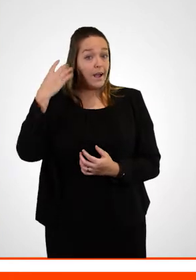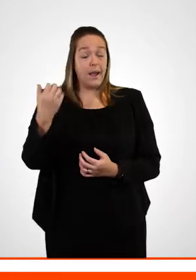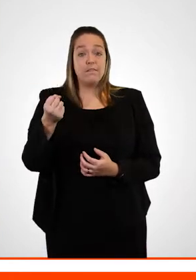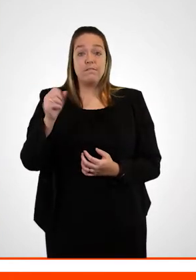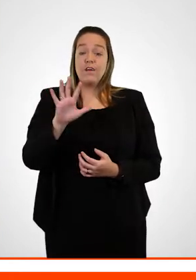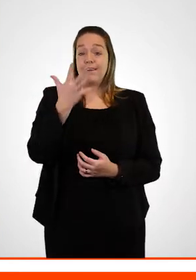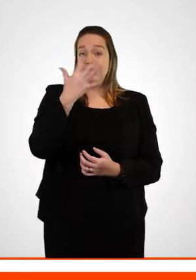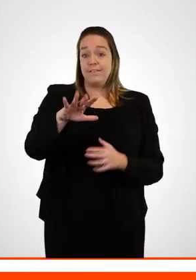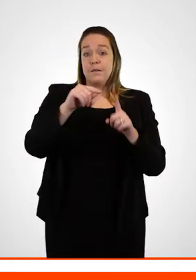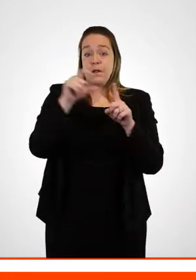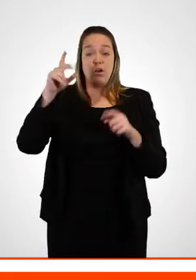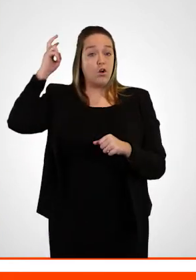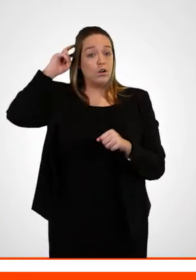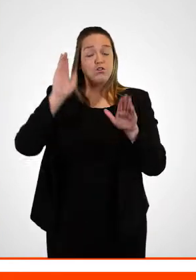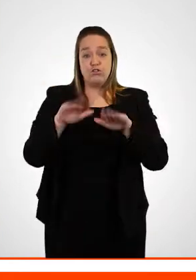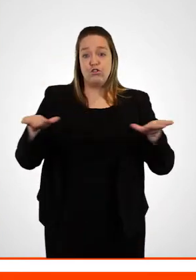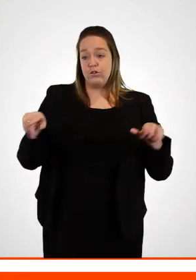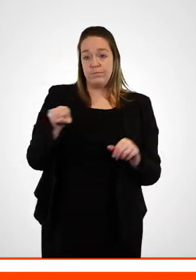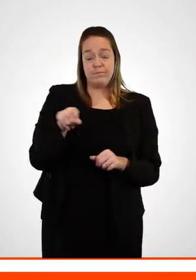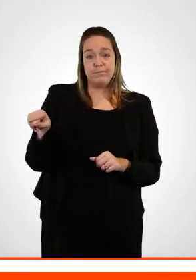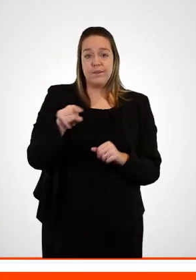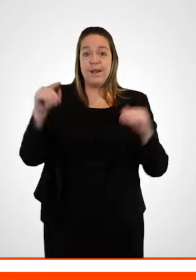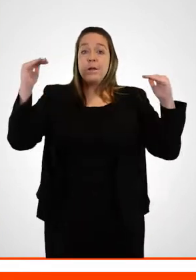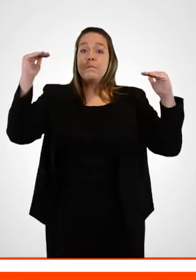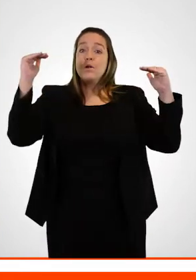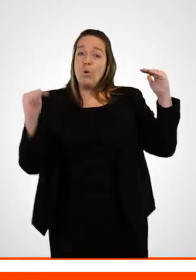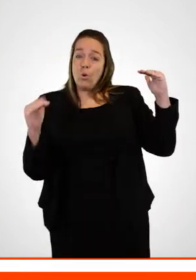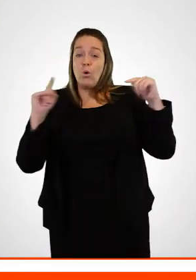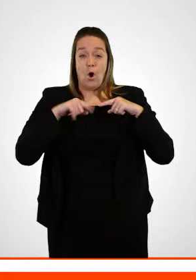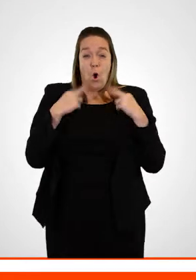we had a good 50 percent of them or so performing below what we'd hoped for,